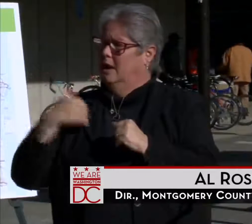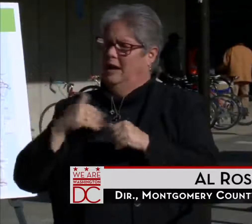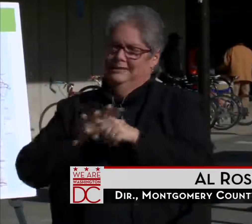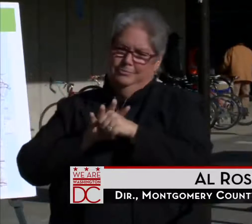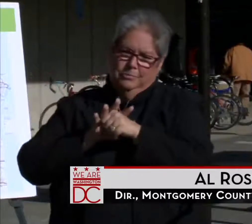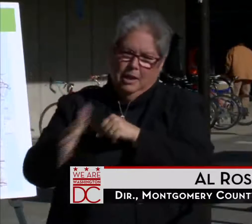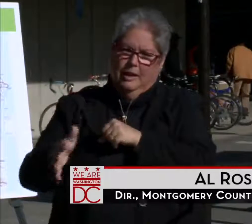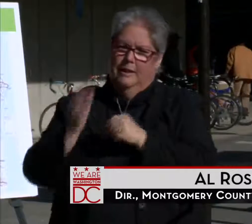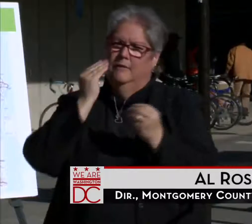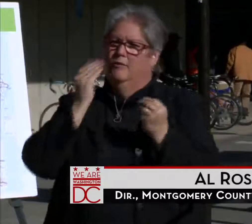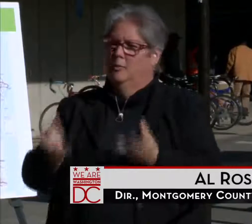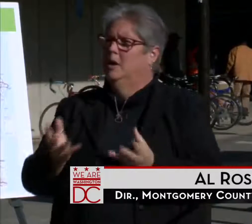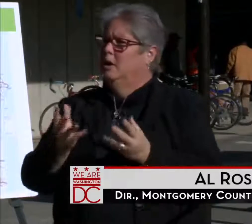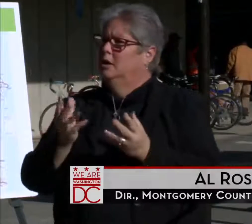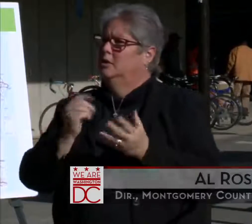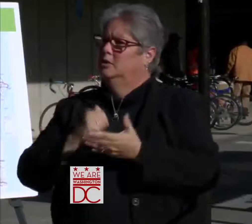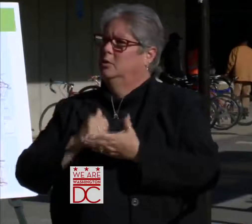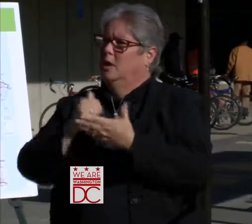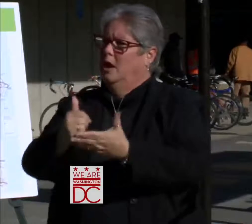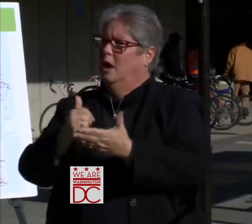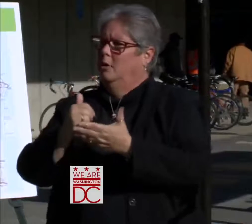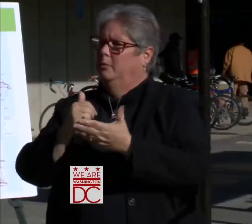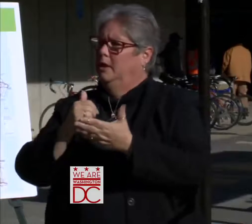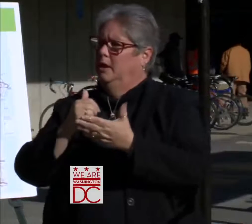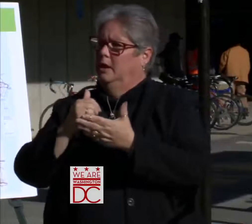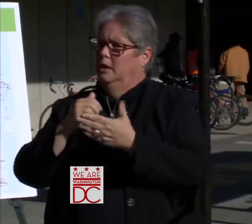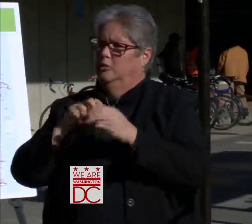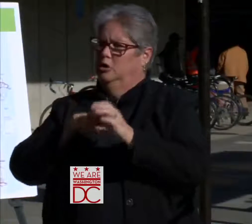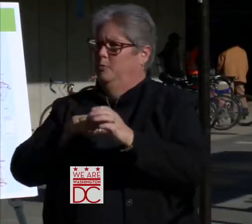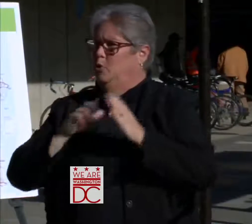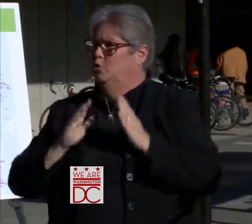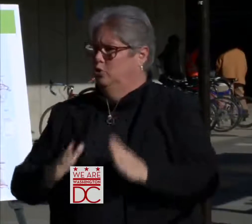INFORMATION HELPING THE COMMUTERS WITH DIFFERENT